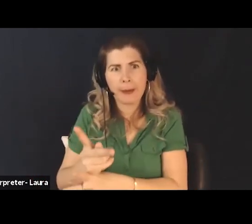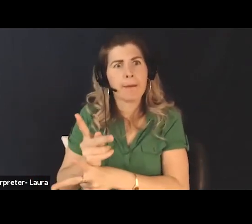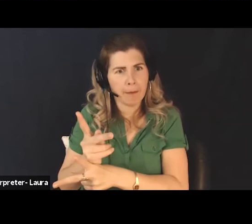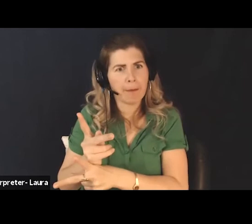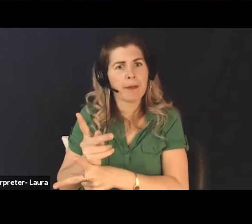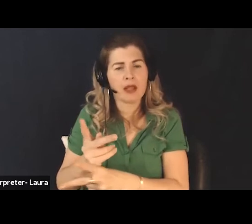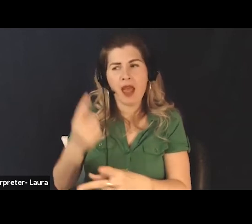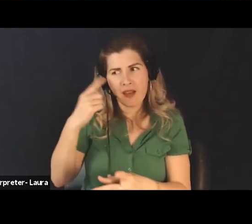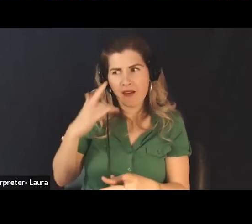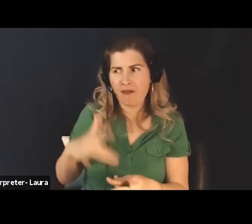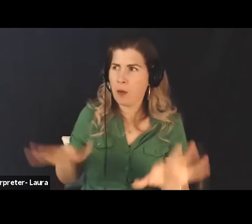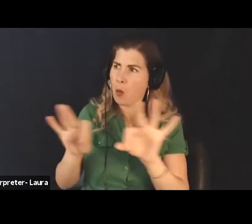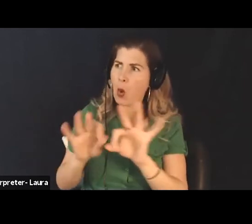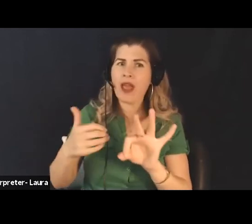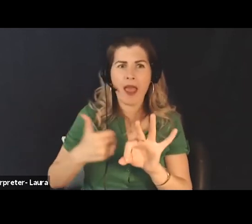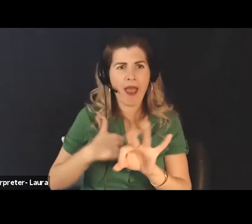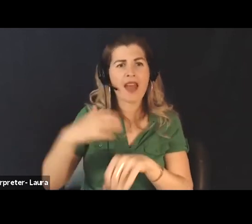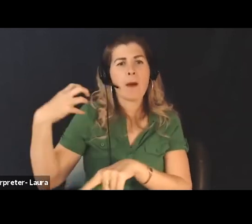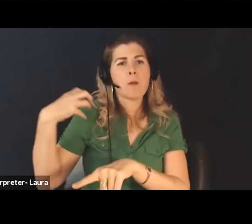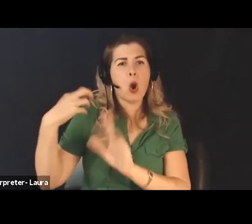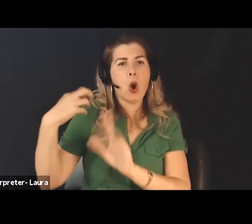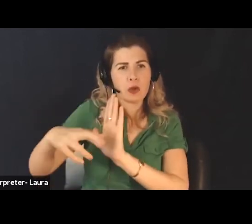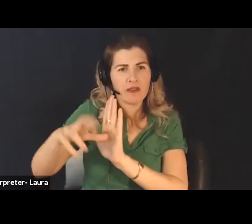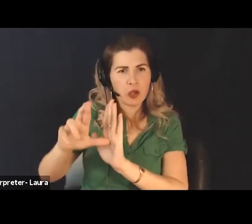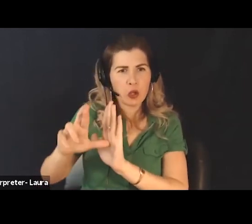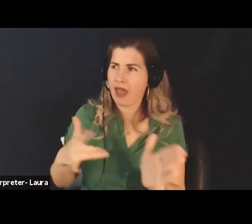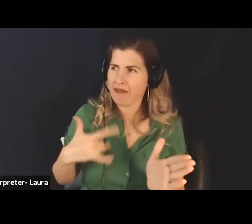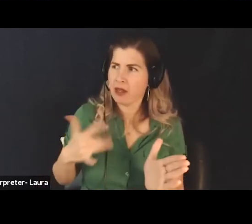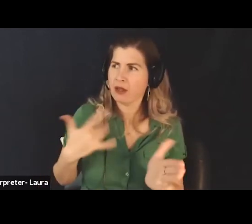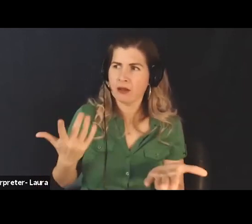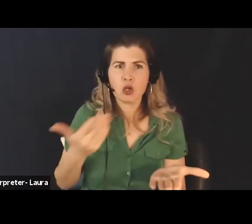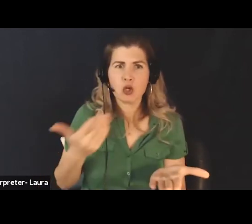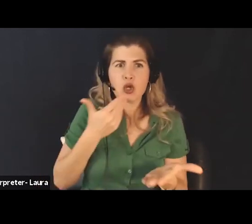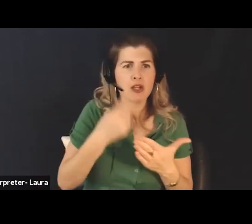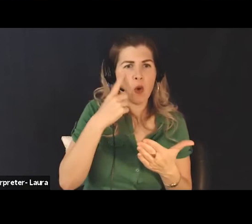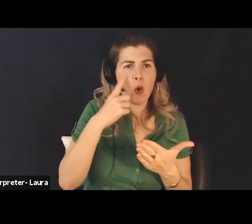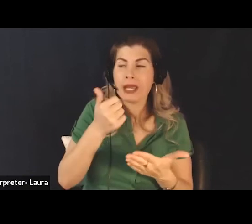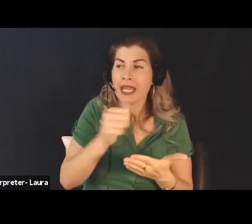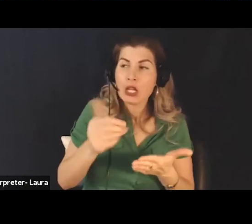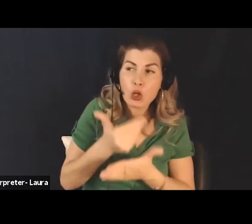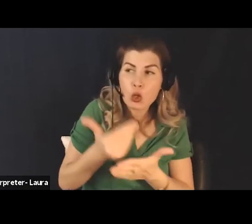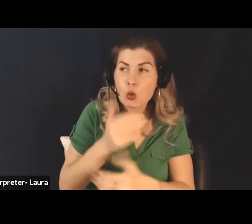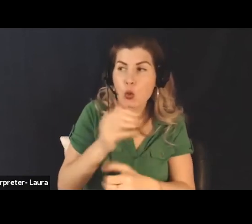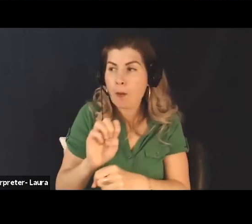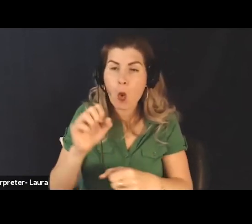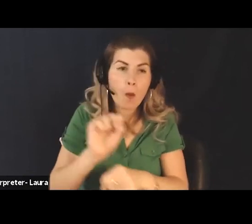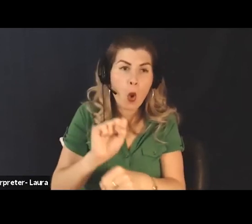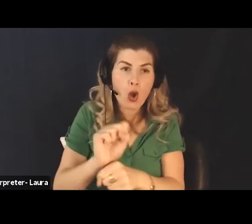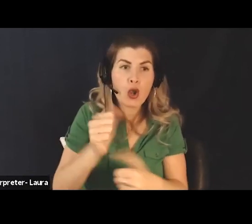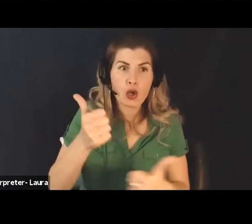felt it was really important to have a source of like reviews of employers I was always available for free rather than monetized for new workers.